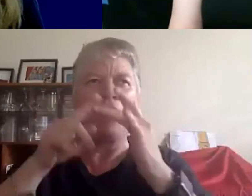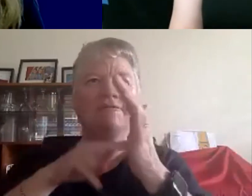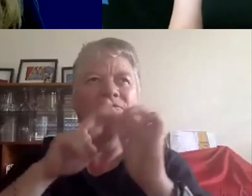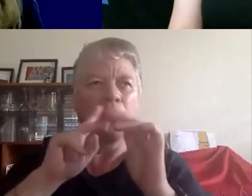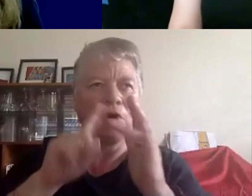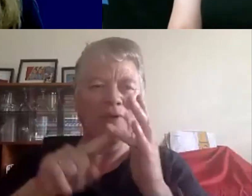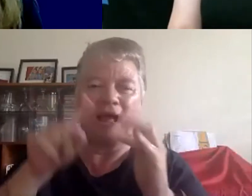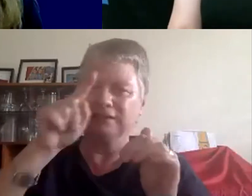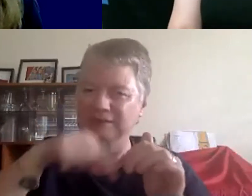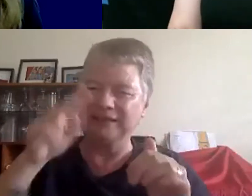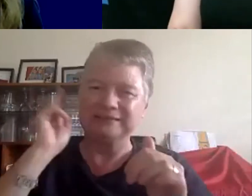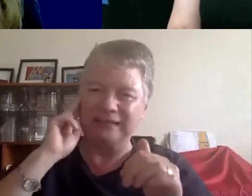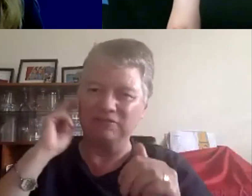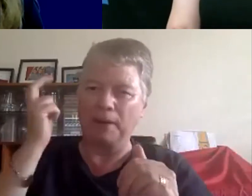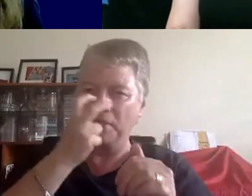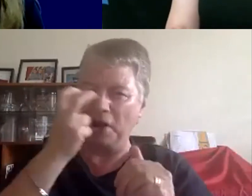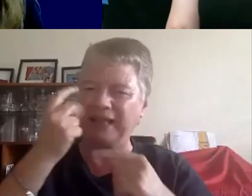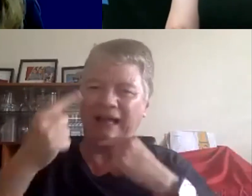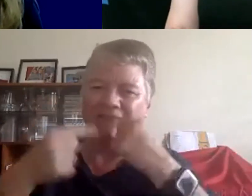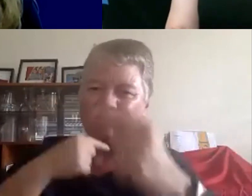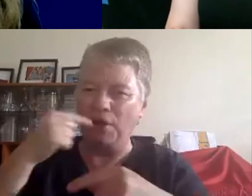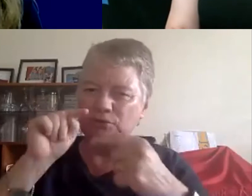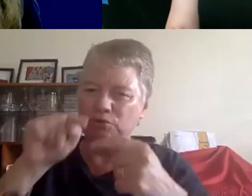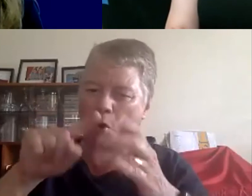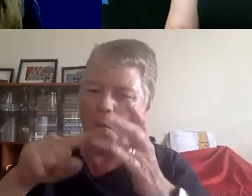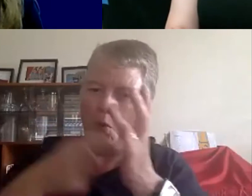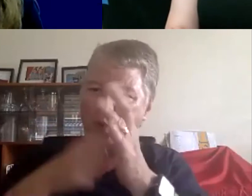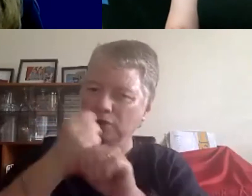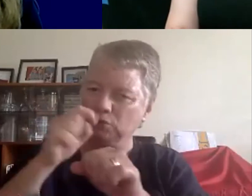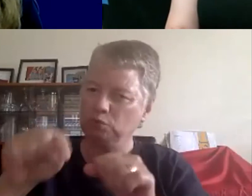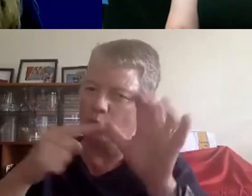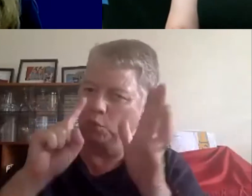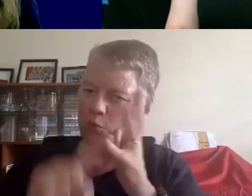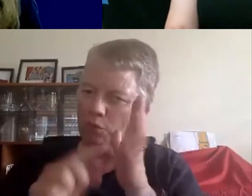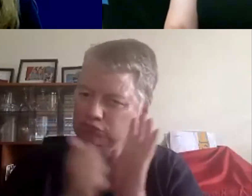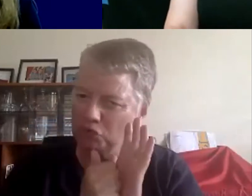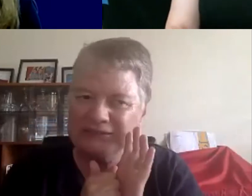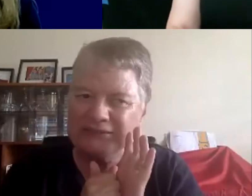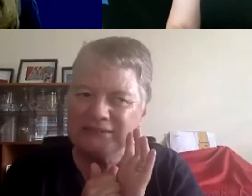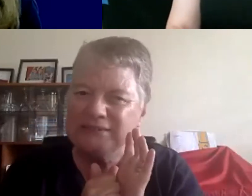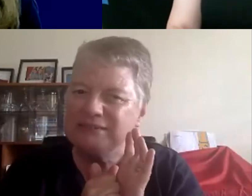The webinar will be put up on our website under the congenital deafblind section.